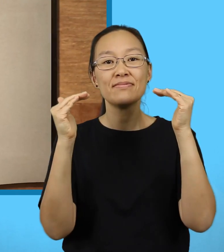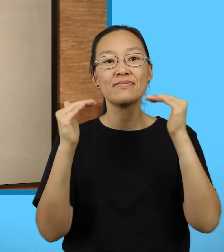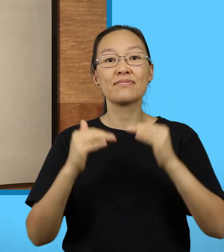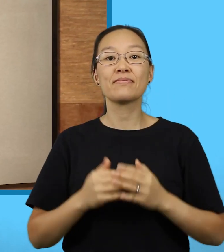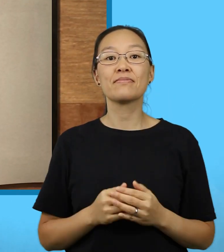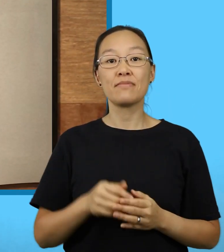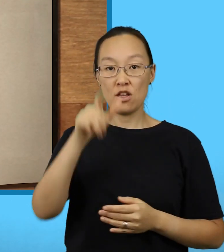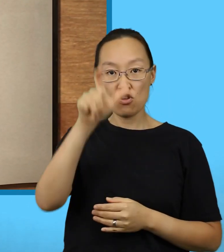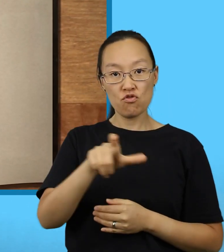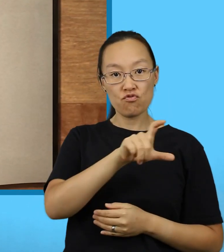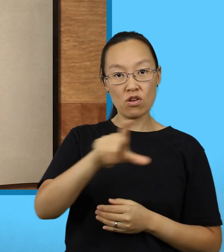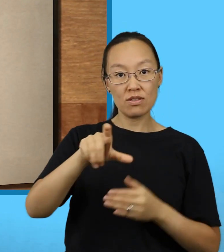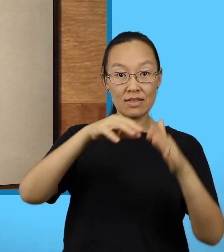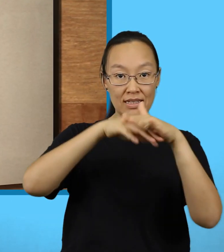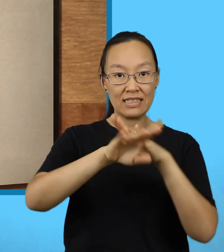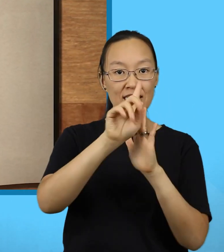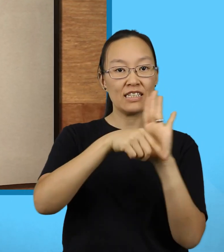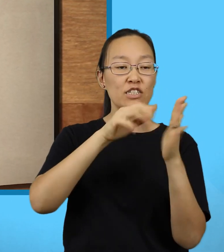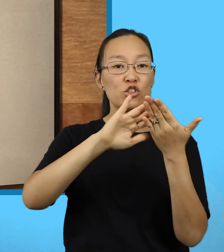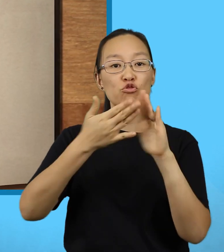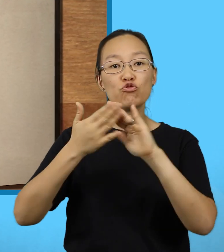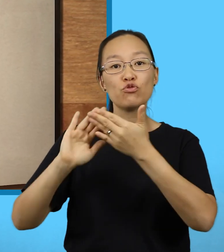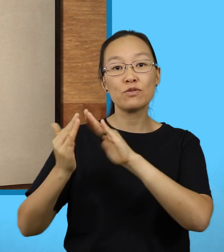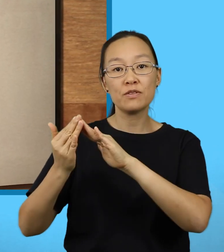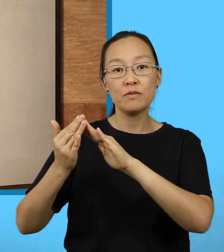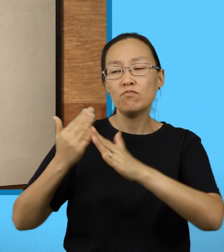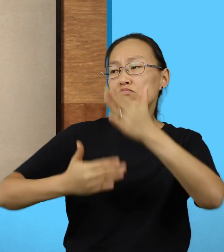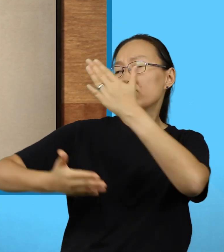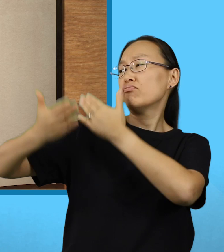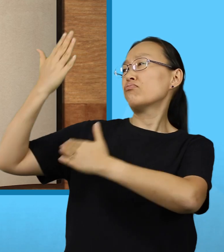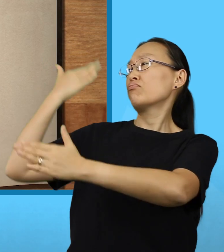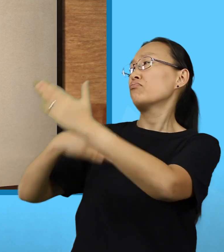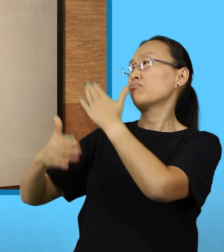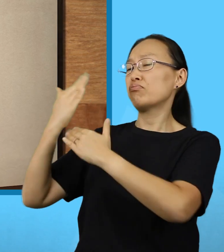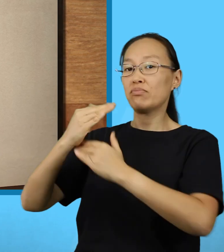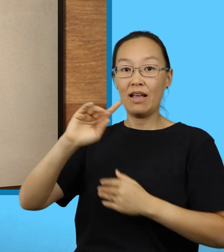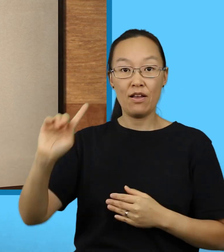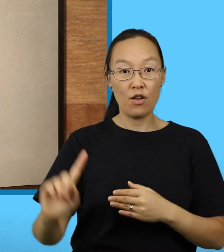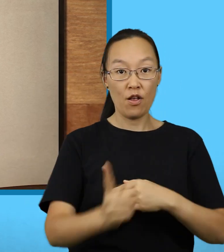On a cross in Jerusalem, 2000 years ago, on the first Easter,